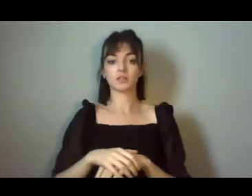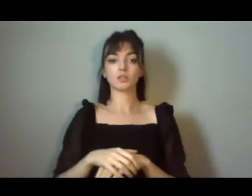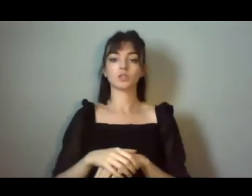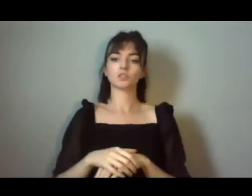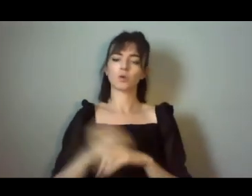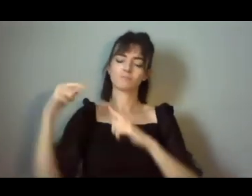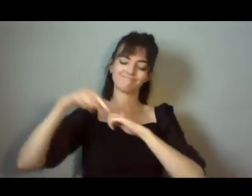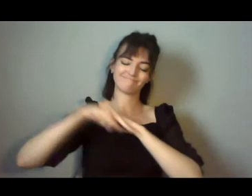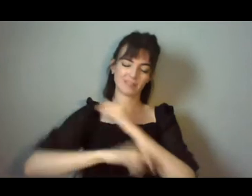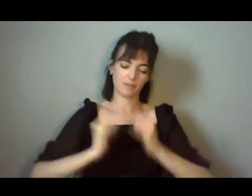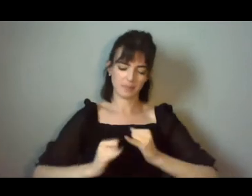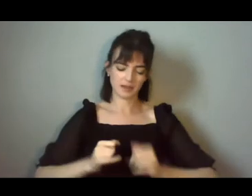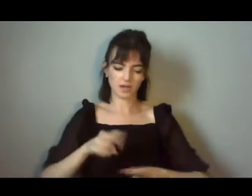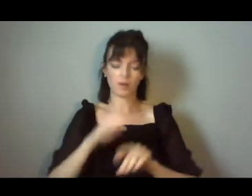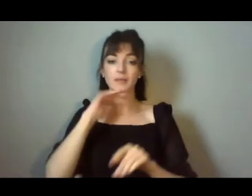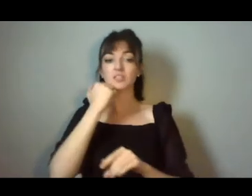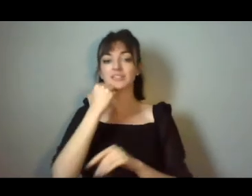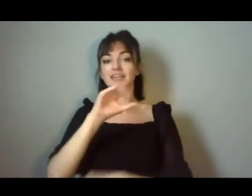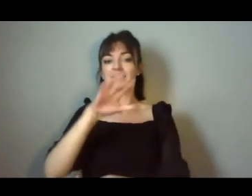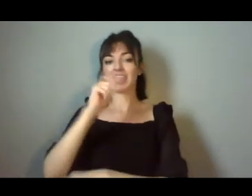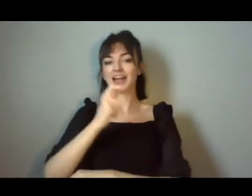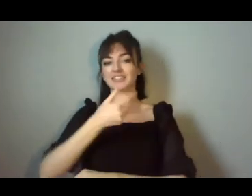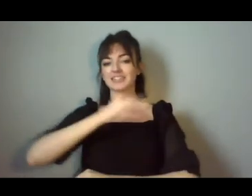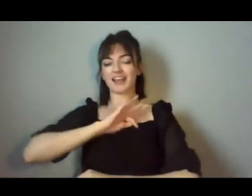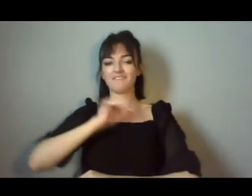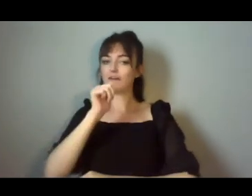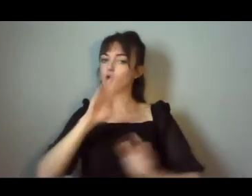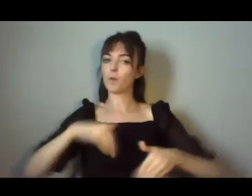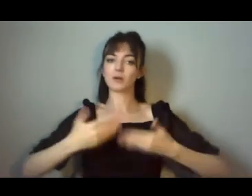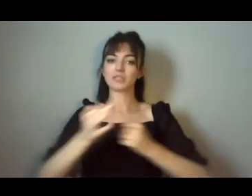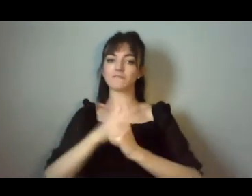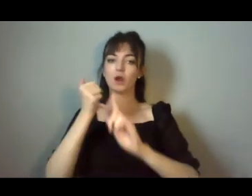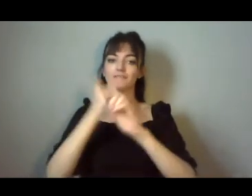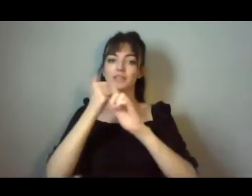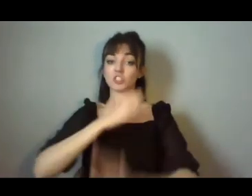act itself doesn't really make any provision for advocacy, there is only one reference to advocacy